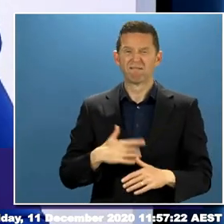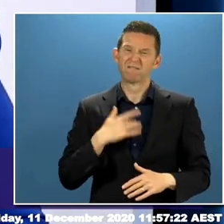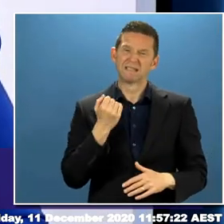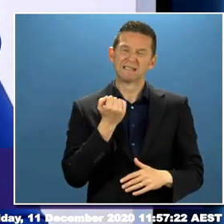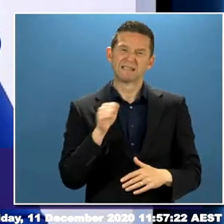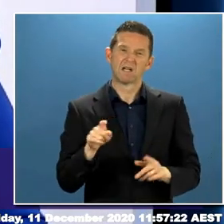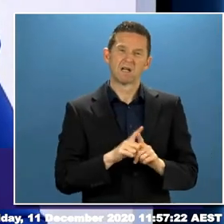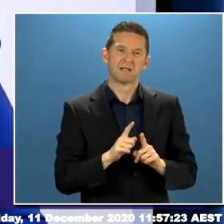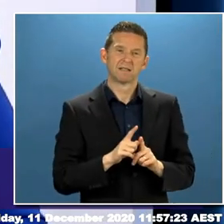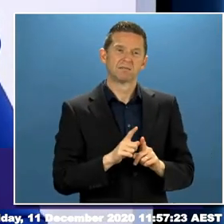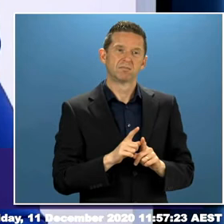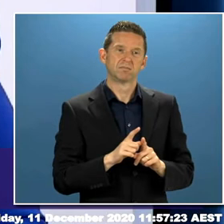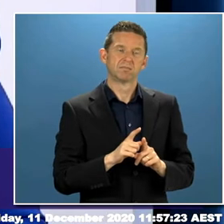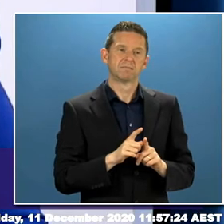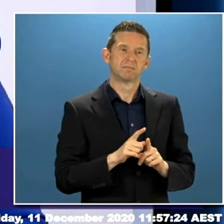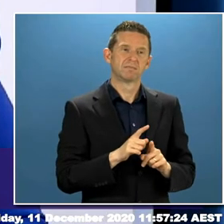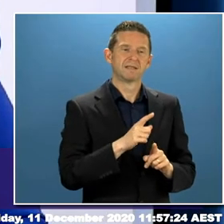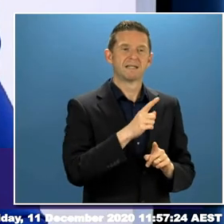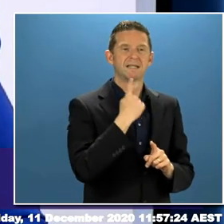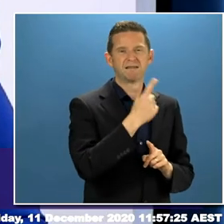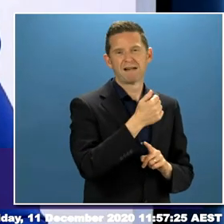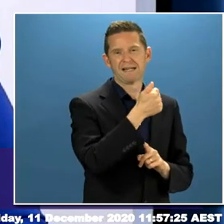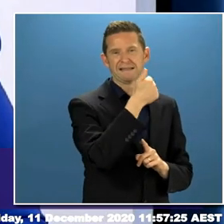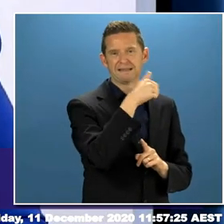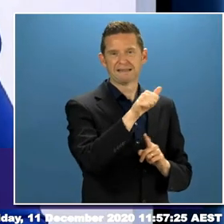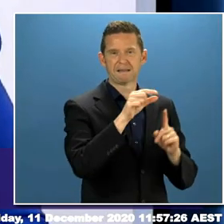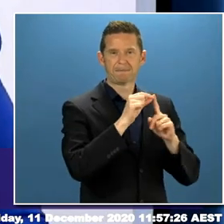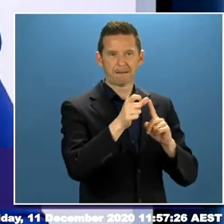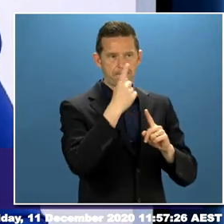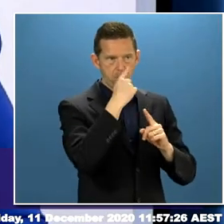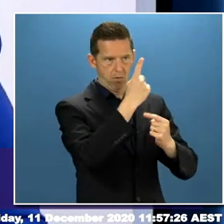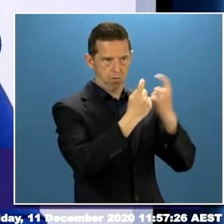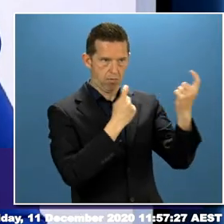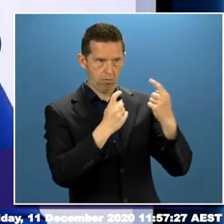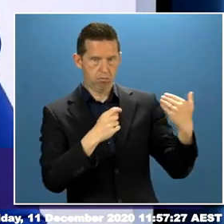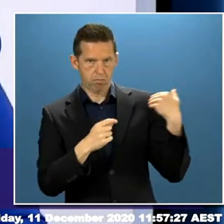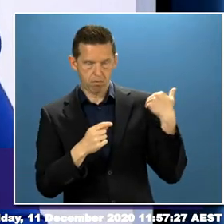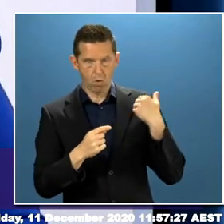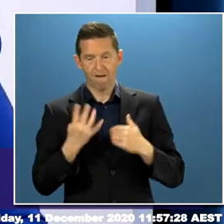60 comes to us and 40 us making connections and getting introduced to organisations.